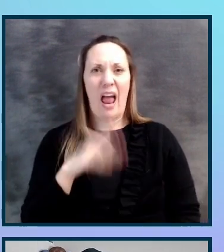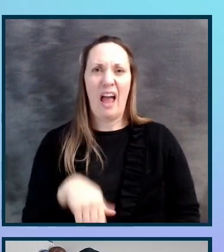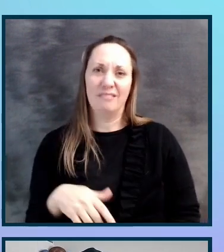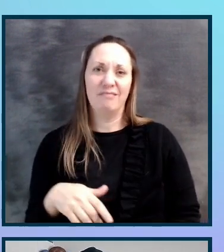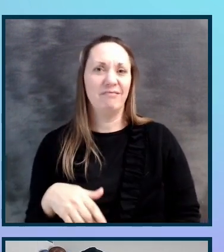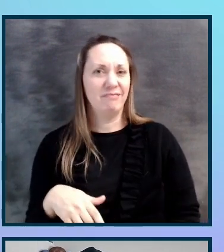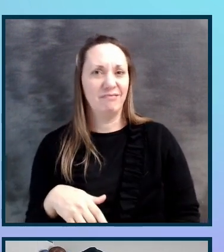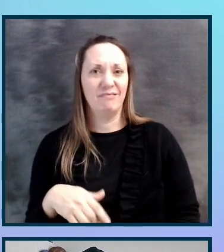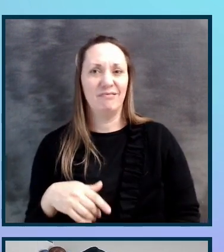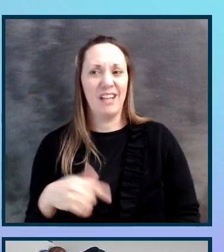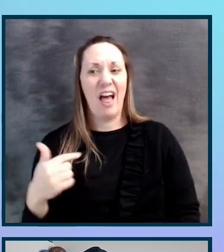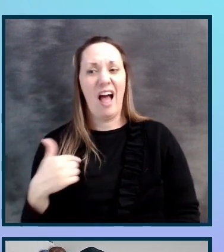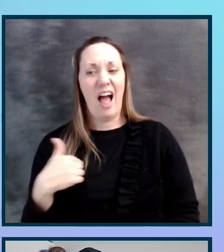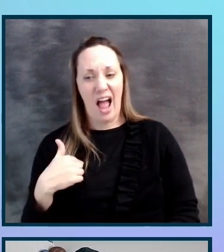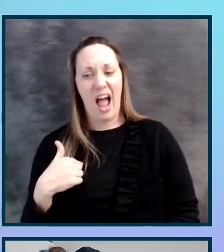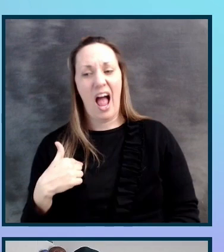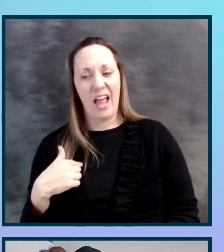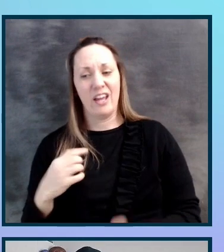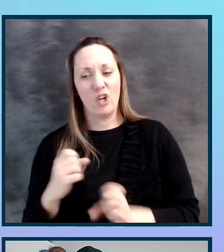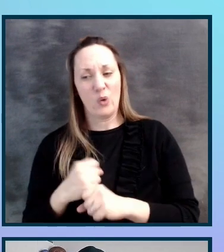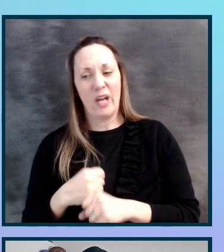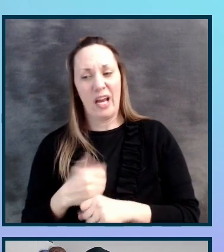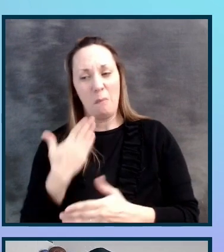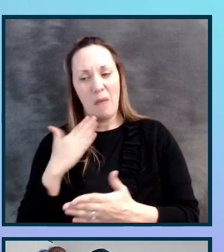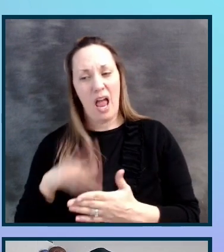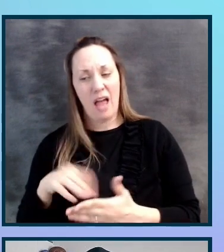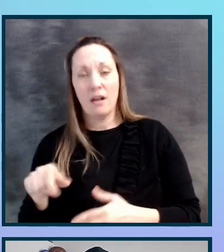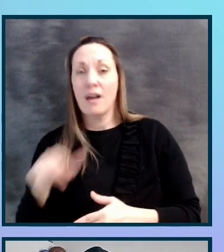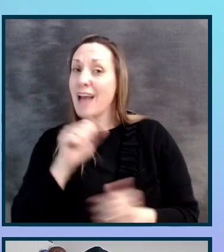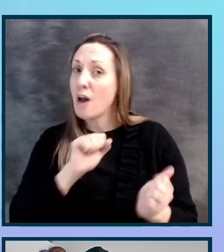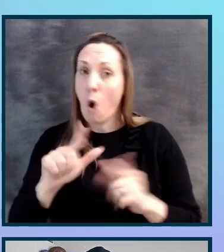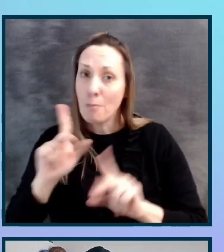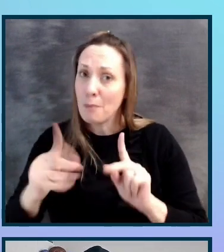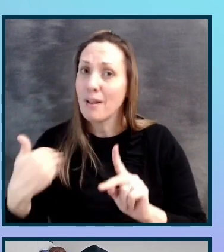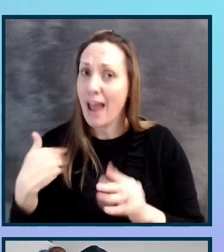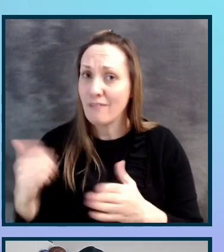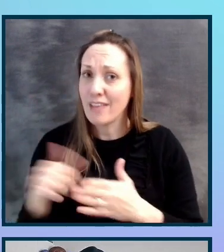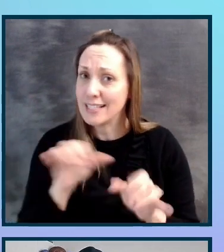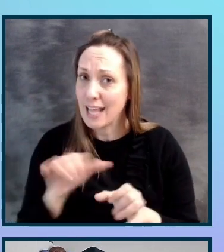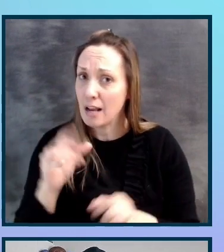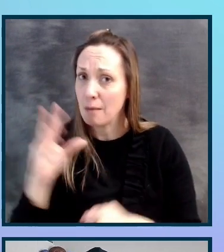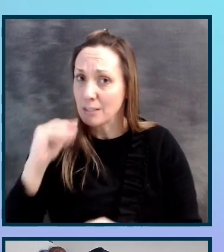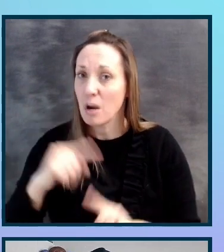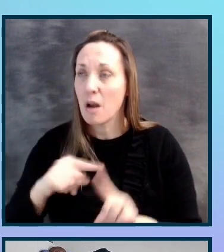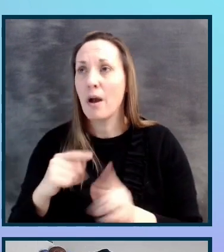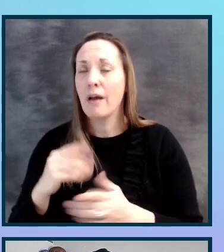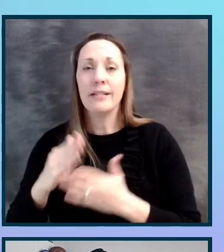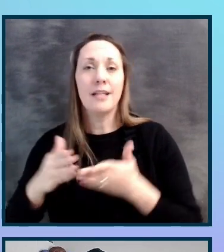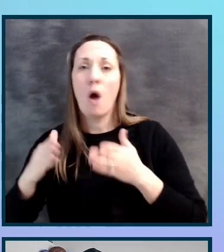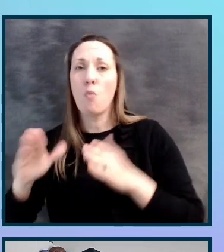the stuff was I created, right? And not everybody has that experience, but everybody in some way shape or form, their accessibility journey has a moment